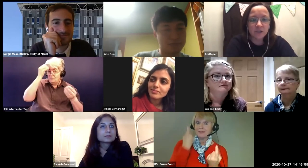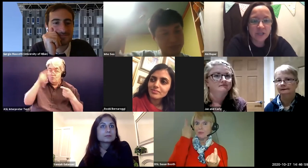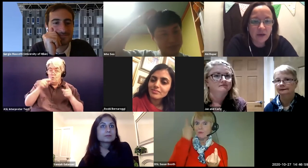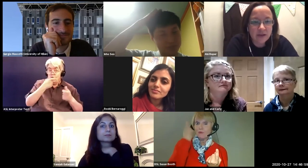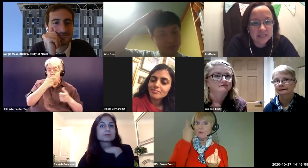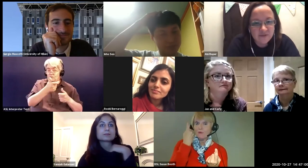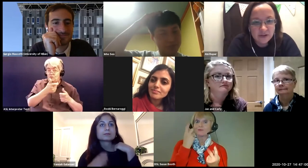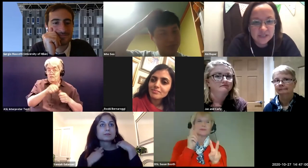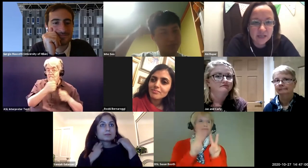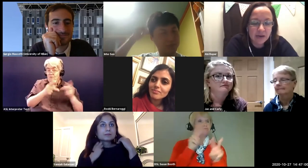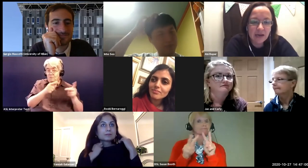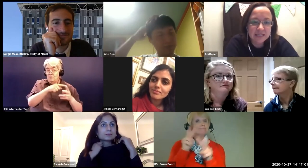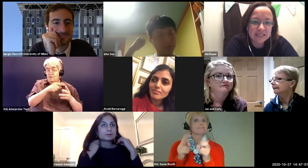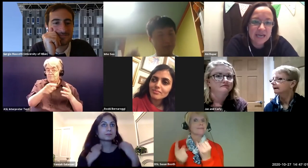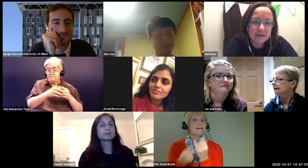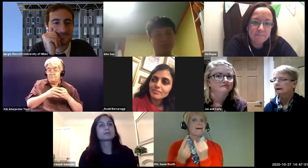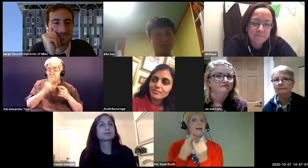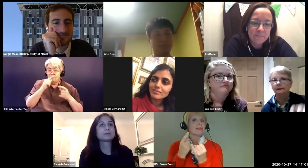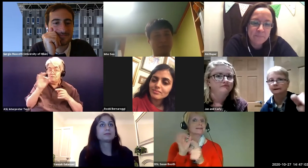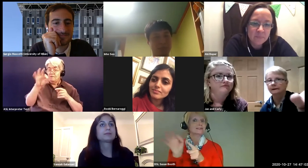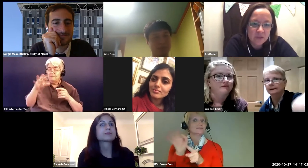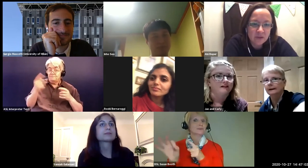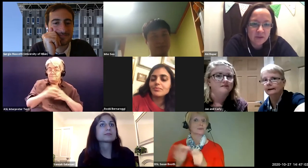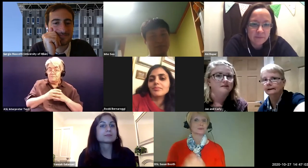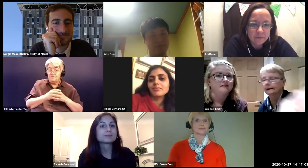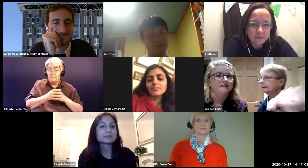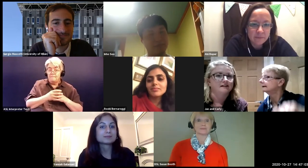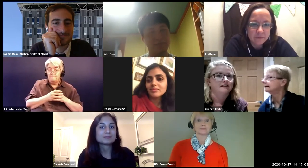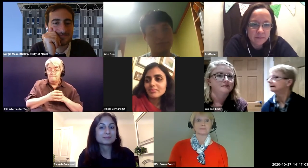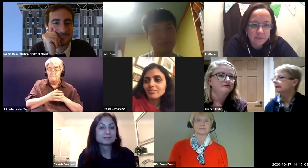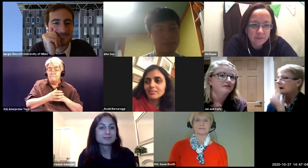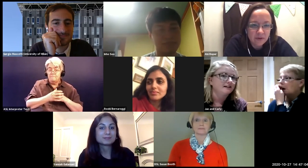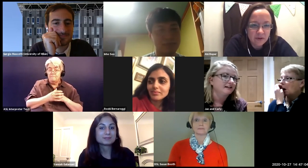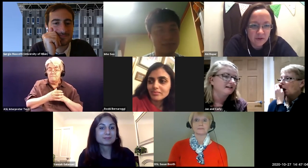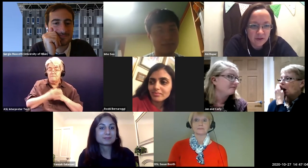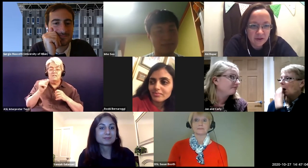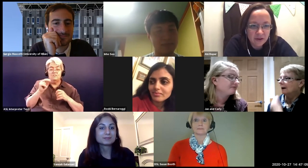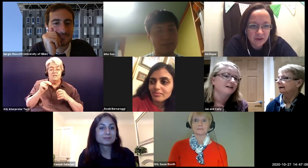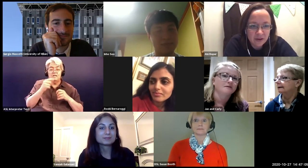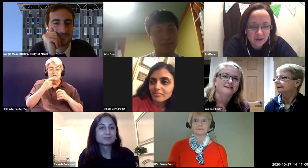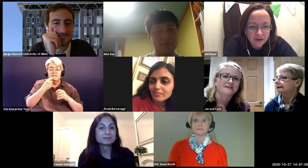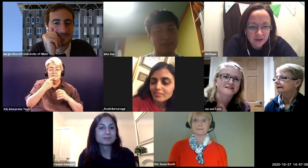the other interviews that you might like to say it's been it's been really um yeah we had lots of